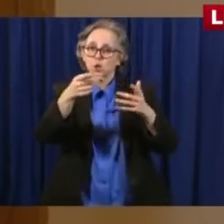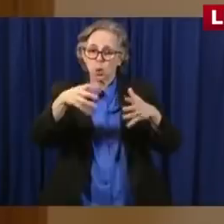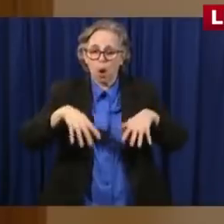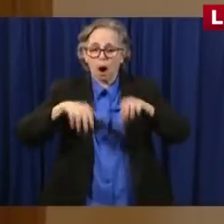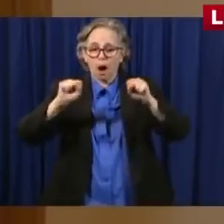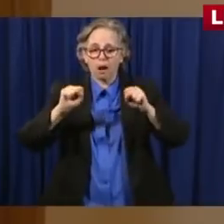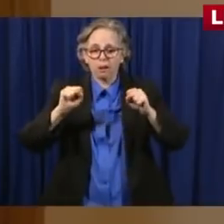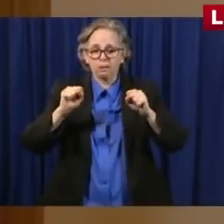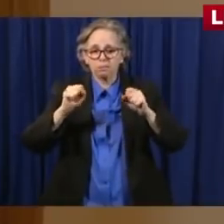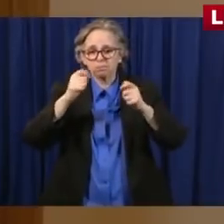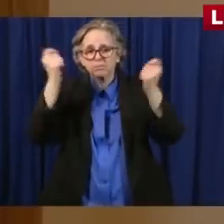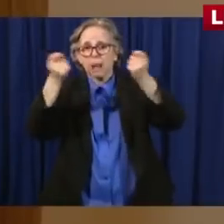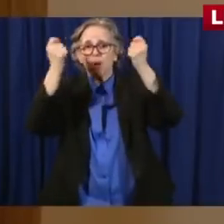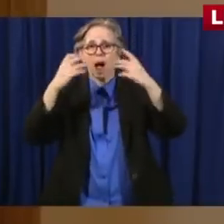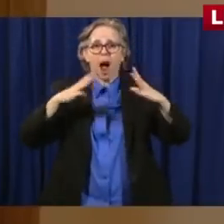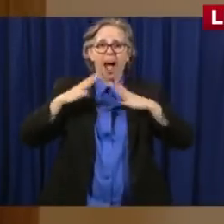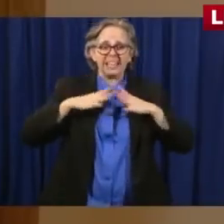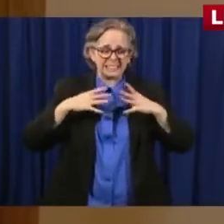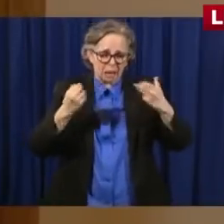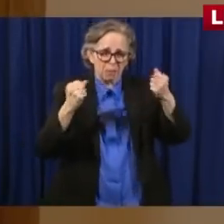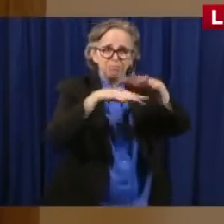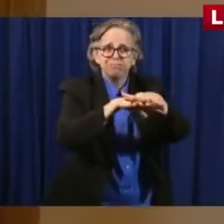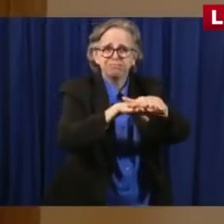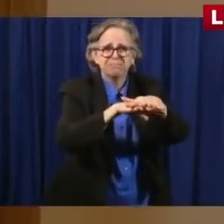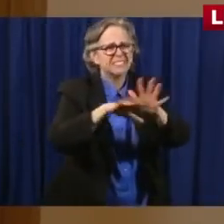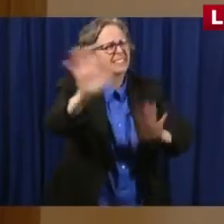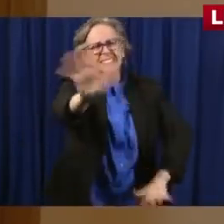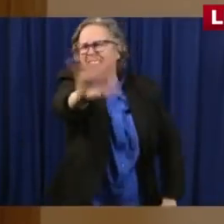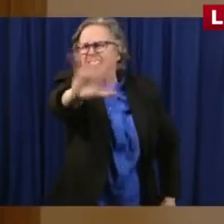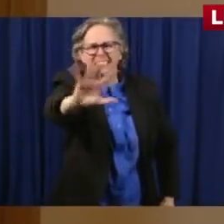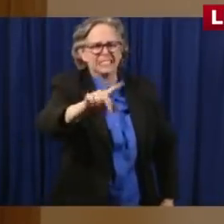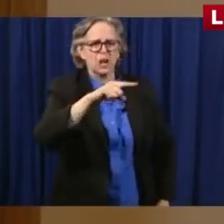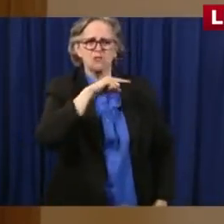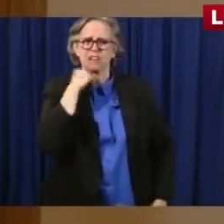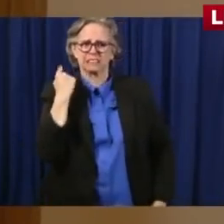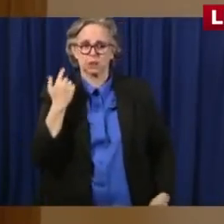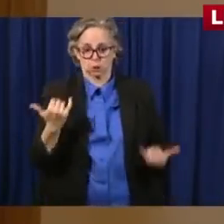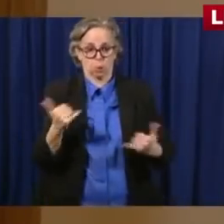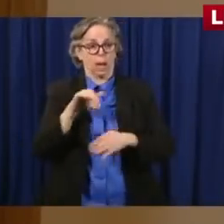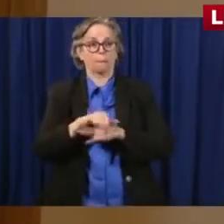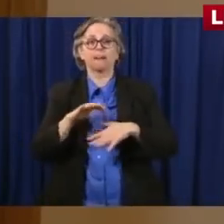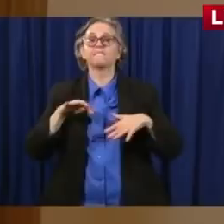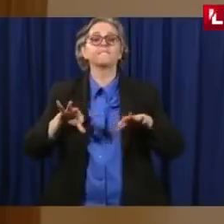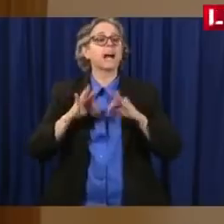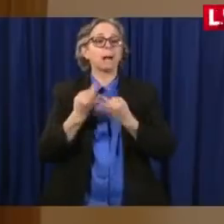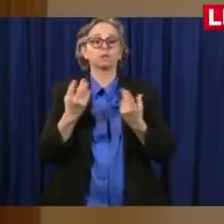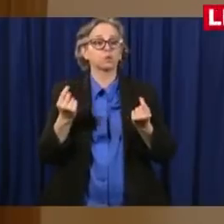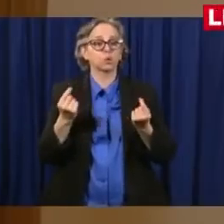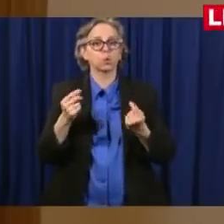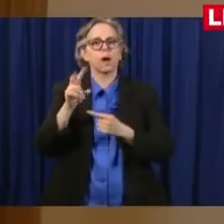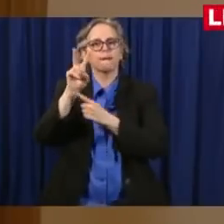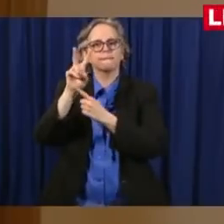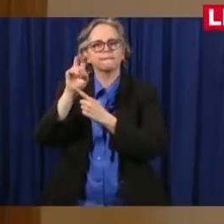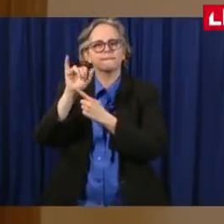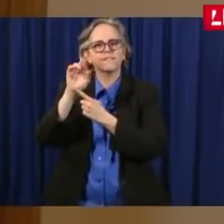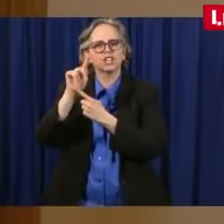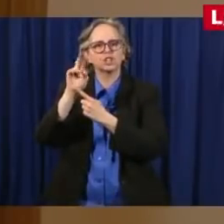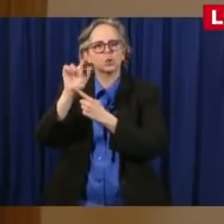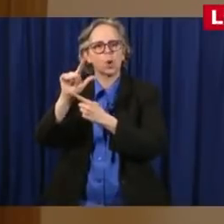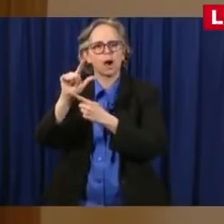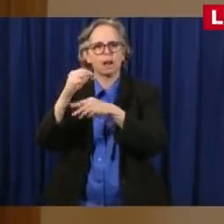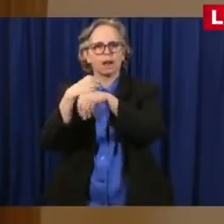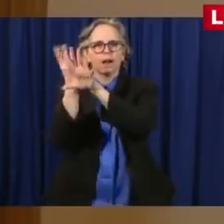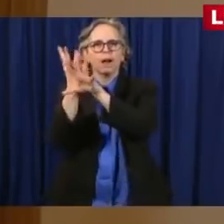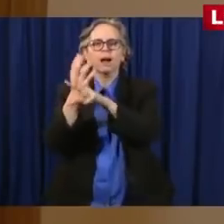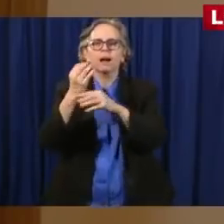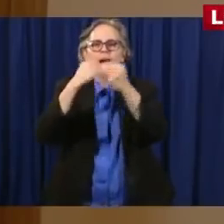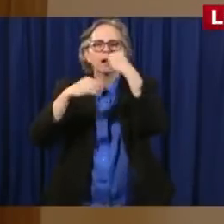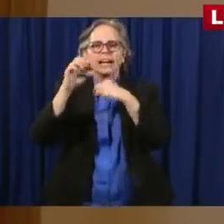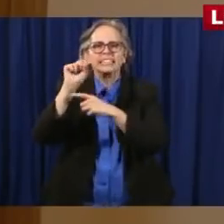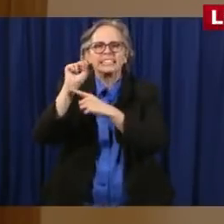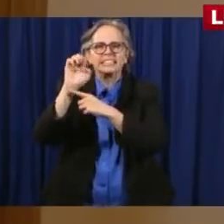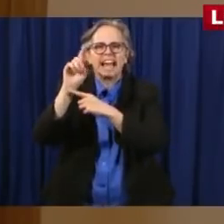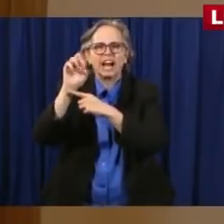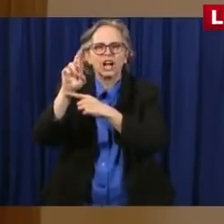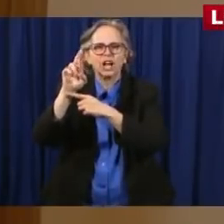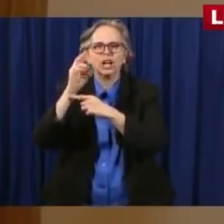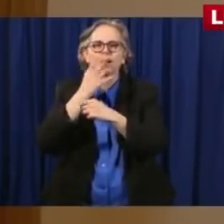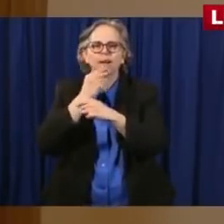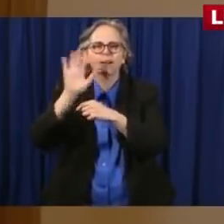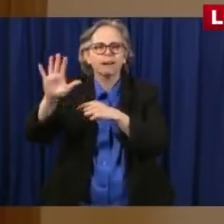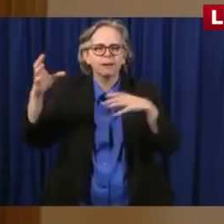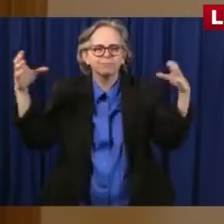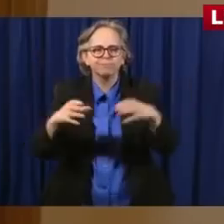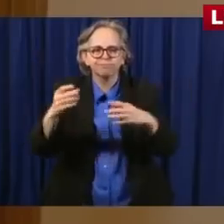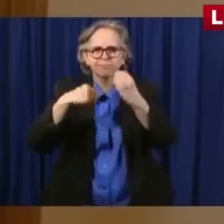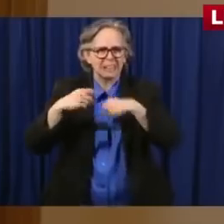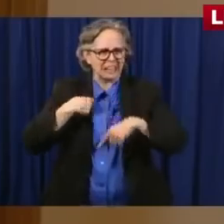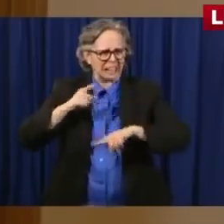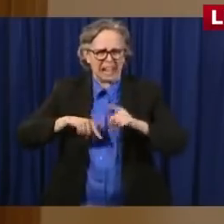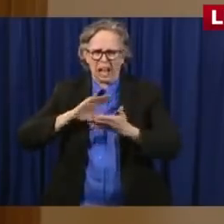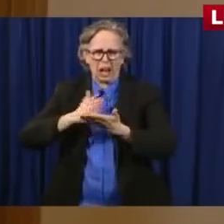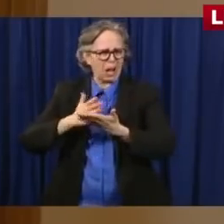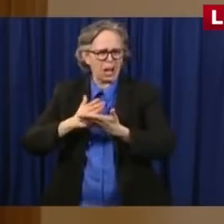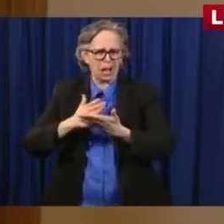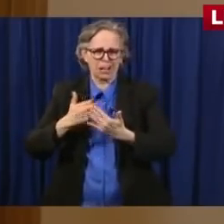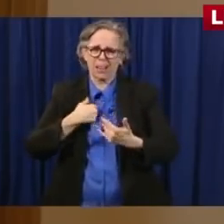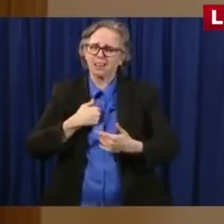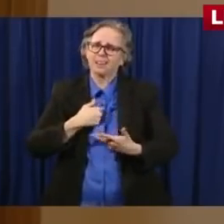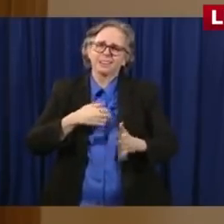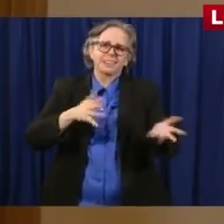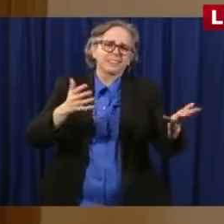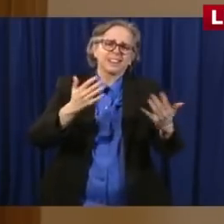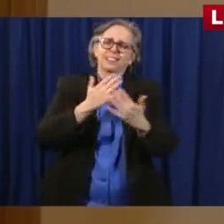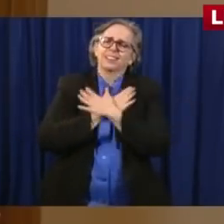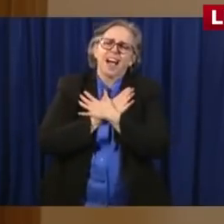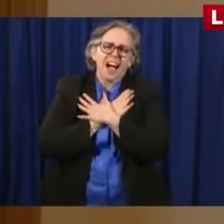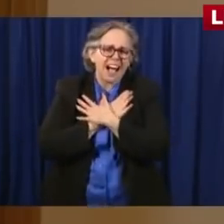I PRAY AND ASK OF OUR RELIGIOUS LEADERS IN THIS STATE, ONE OF THE WORST THINGS WE CAN DO IS CONGREGATE IN ANY WAY THAT PUTS OUR POPULATION AT RISK.